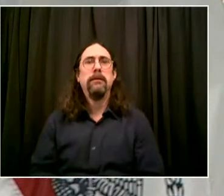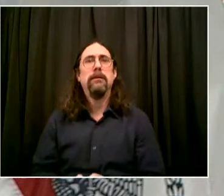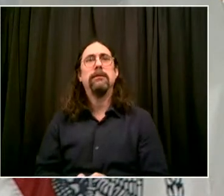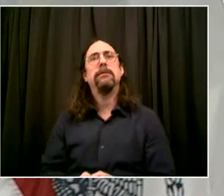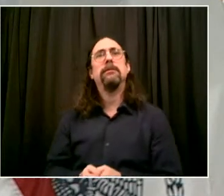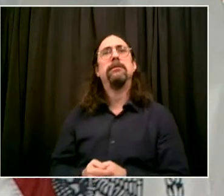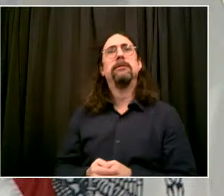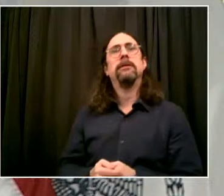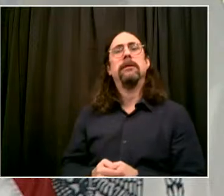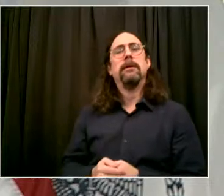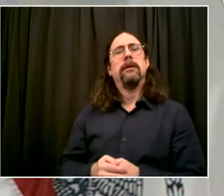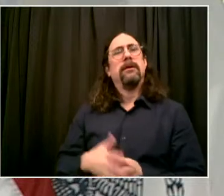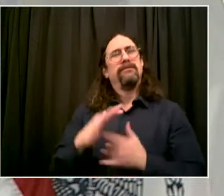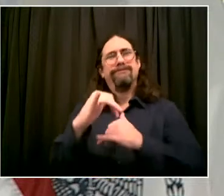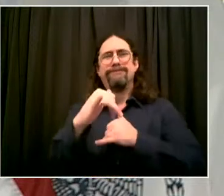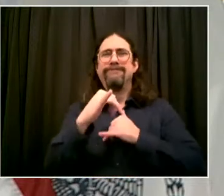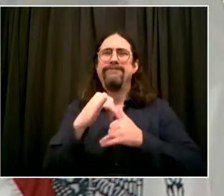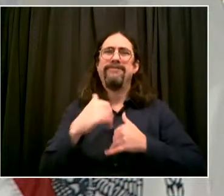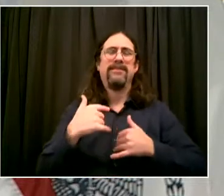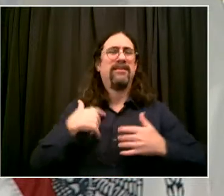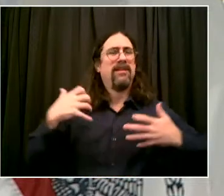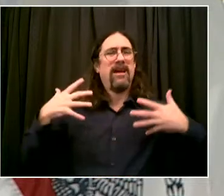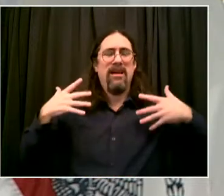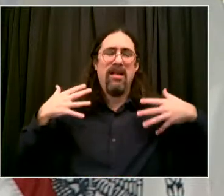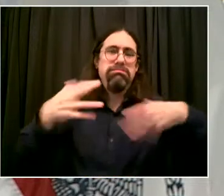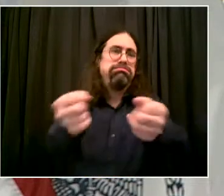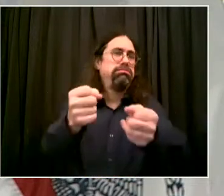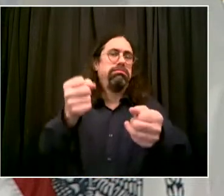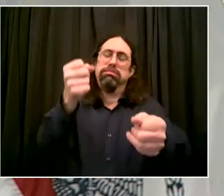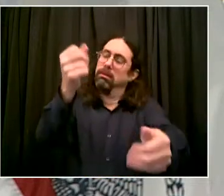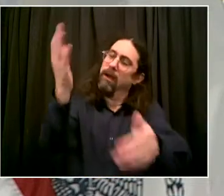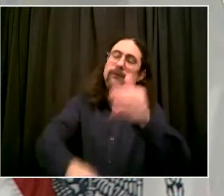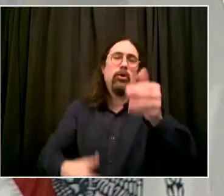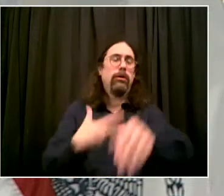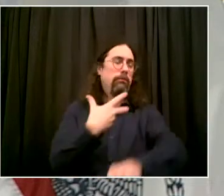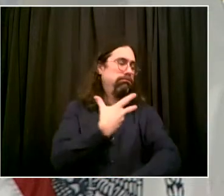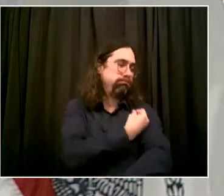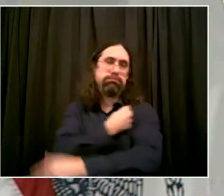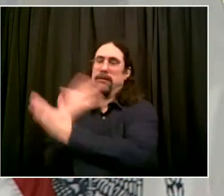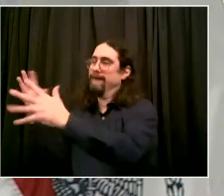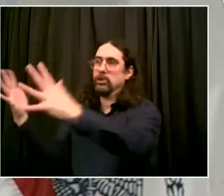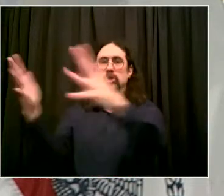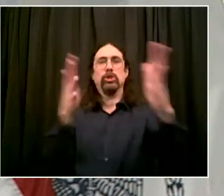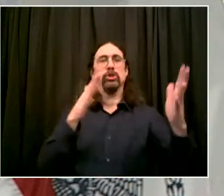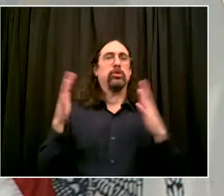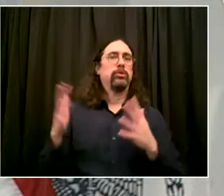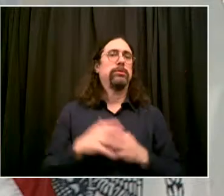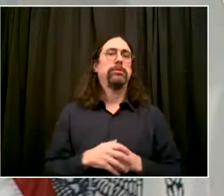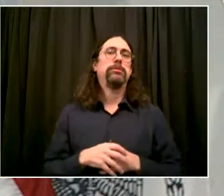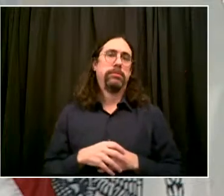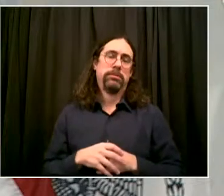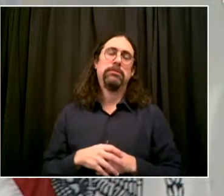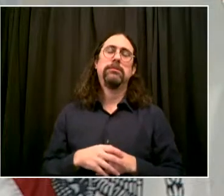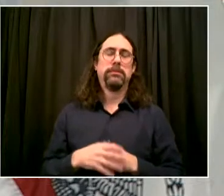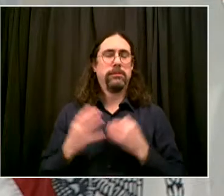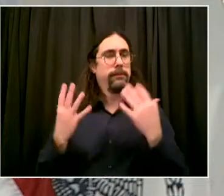POINNT AAUBOT T WEDDINGS, IF WE CAN HAVE TOOLS